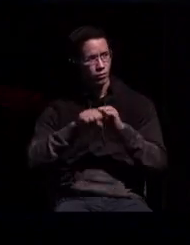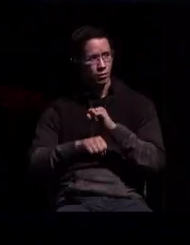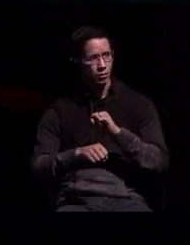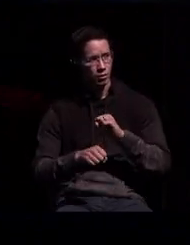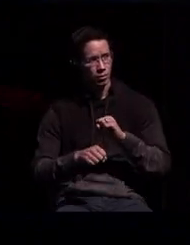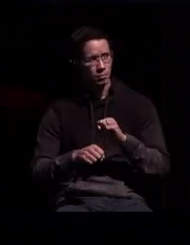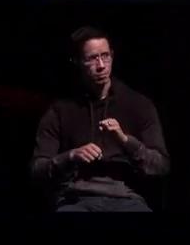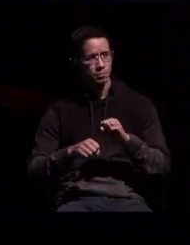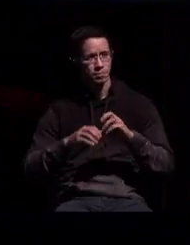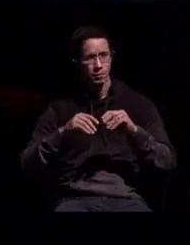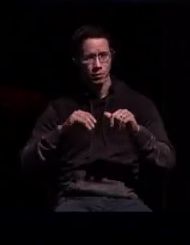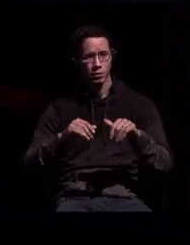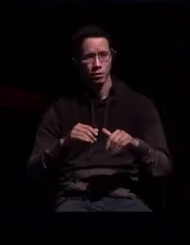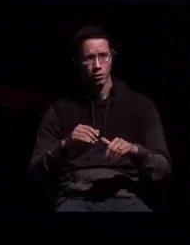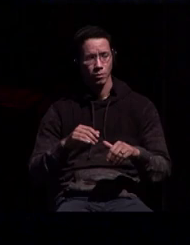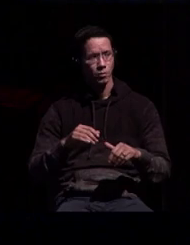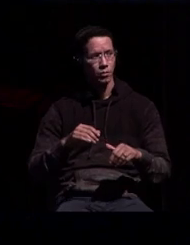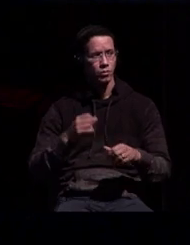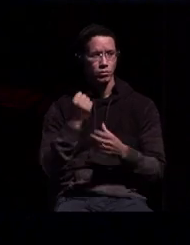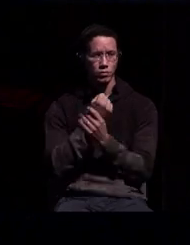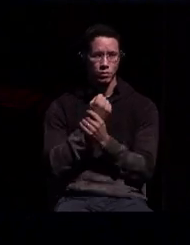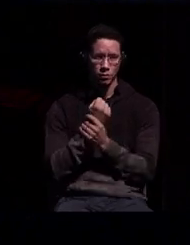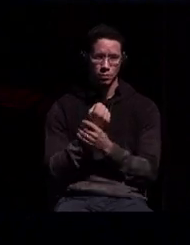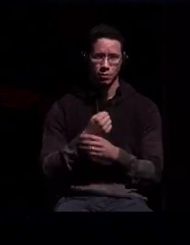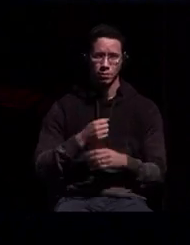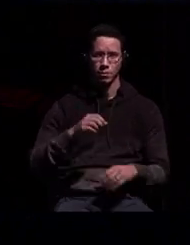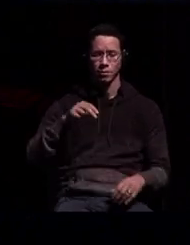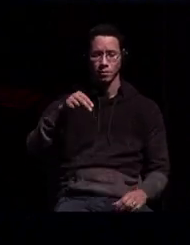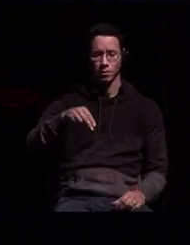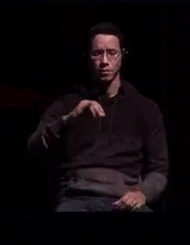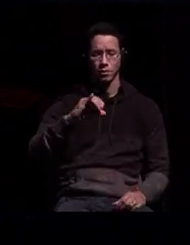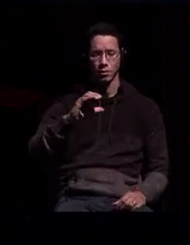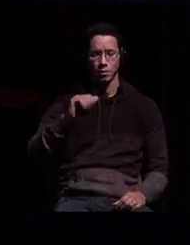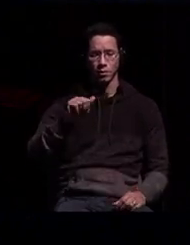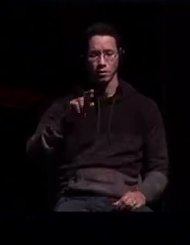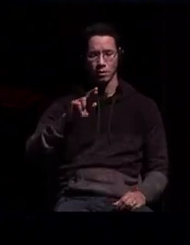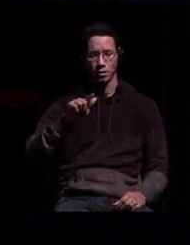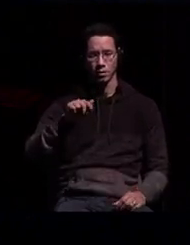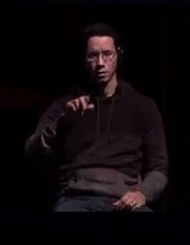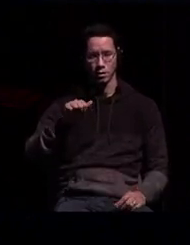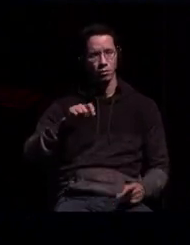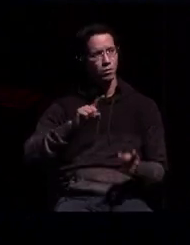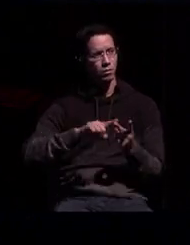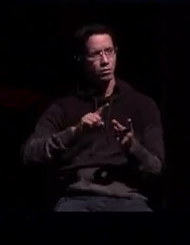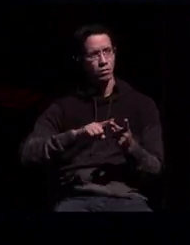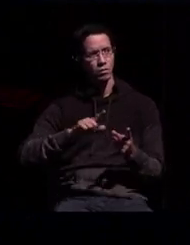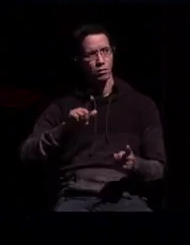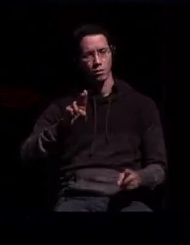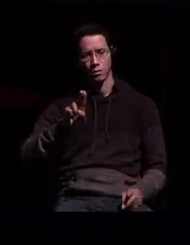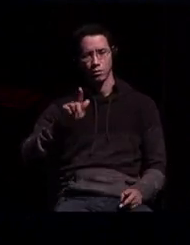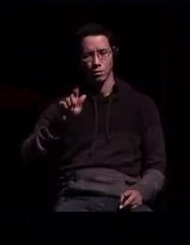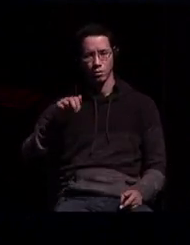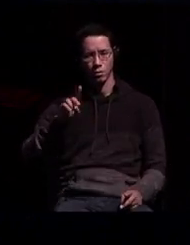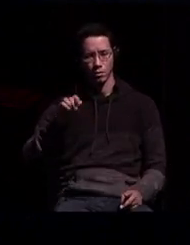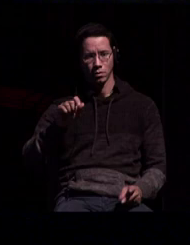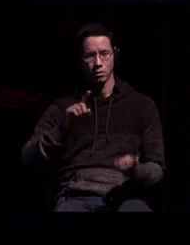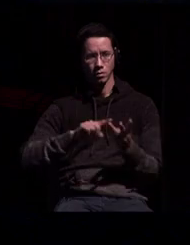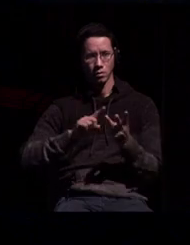Nicaragua, Gambia, Senegal, and Morocco, and gender perspective was placed as the annex to a chapter.